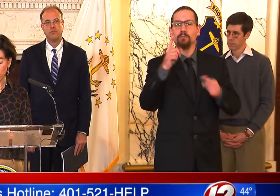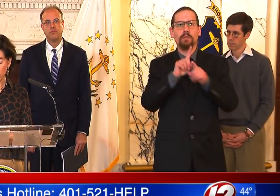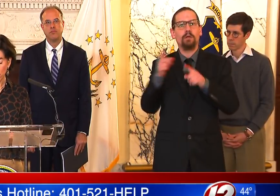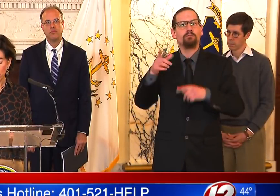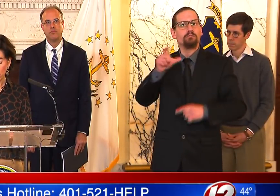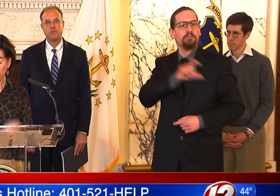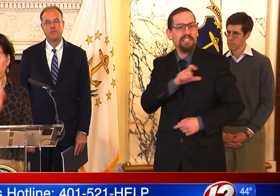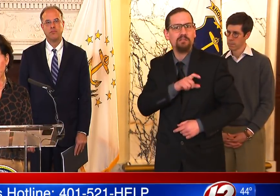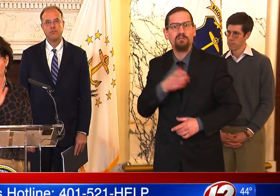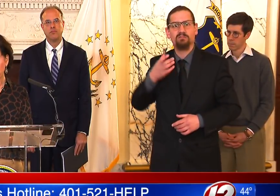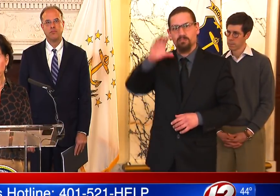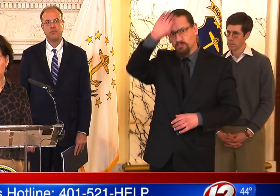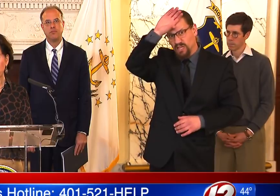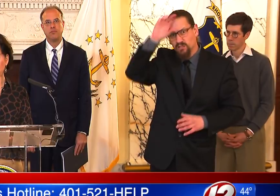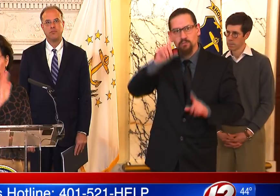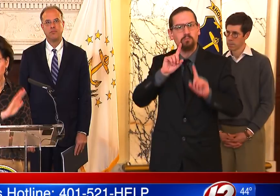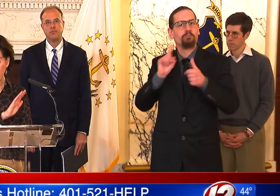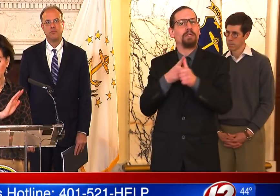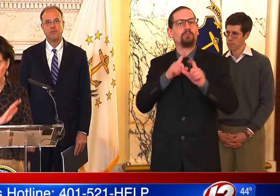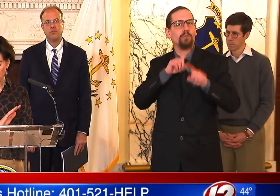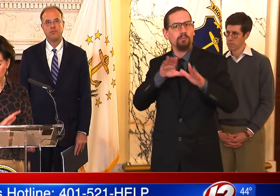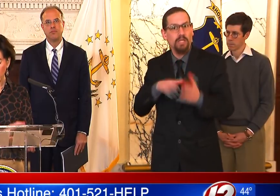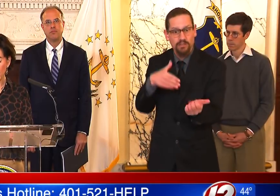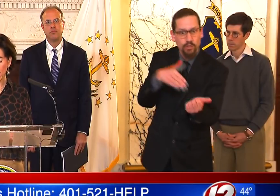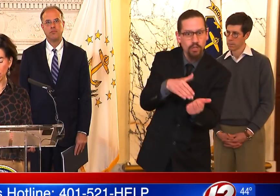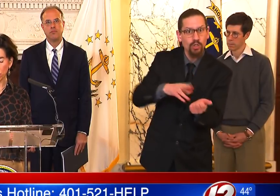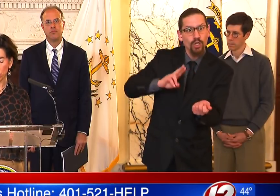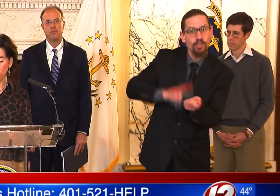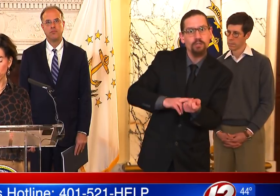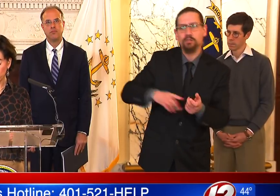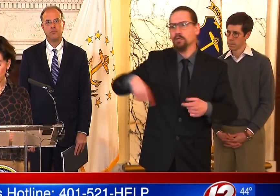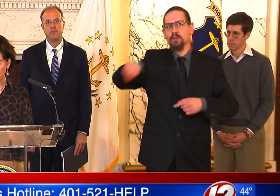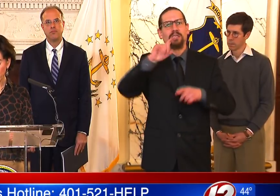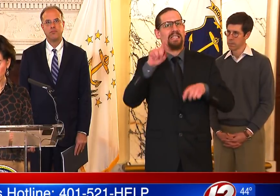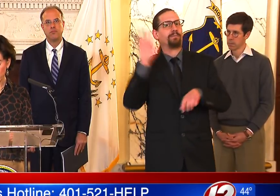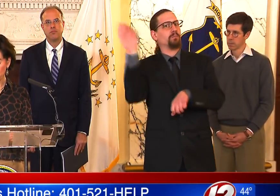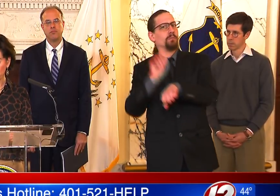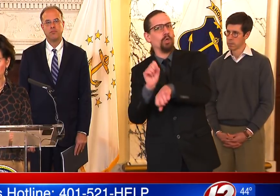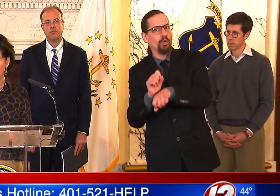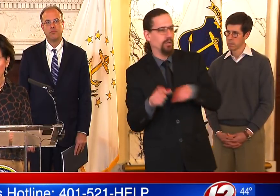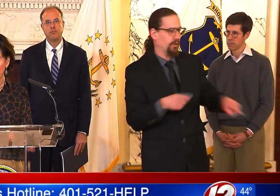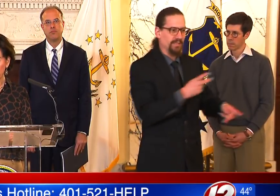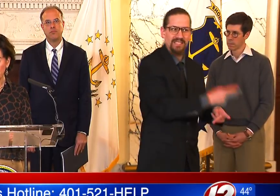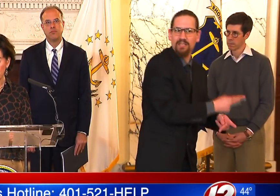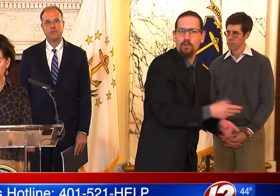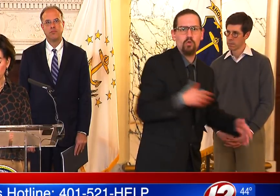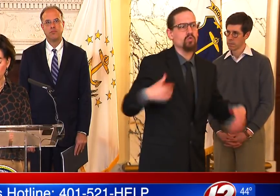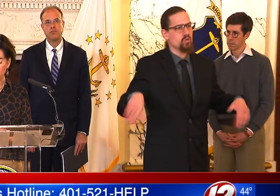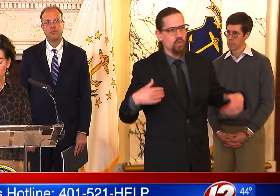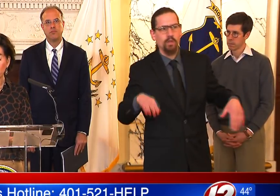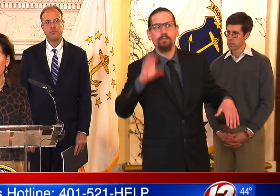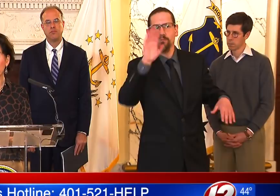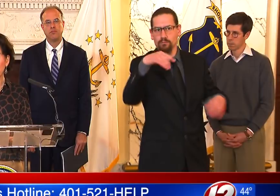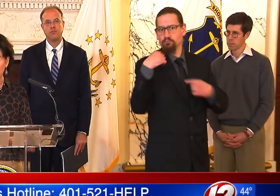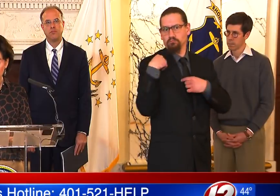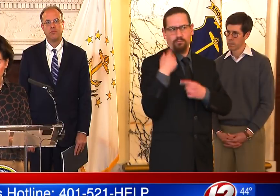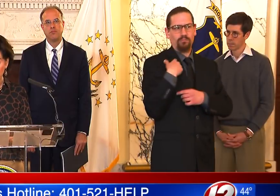THESE FACILITIES. YESTERDAY ON THE DAY BEFORE, I